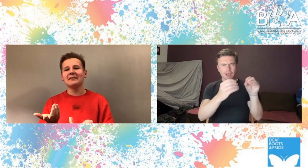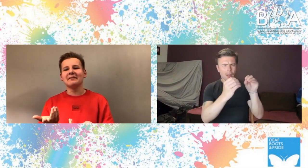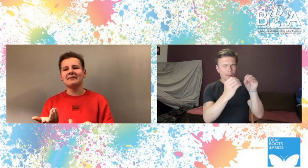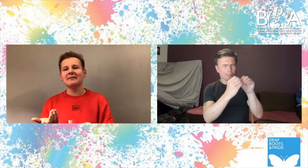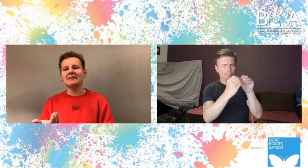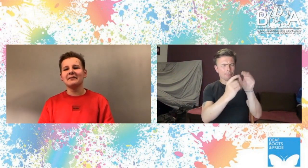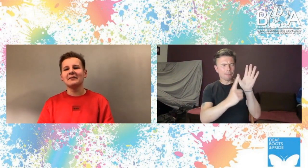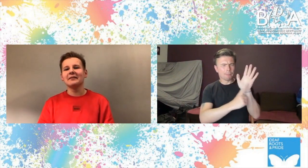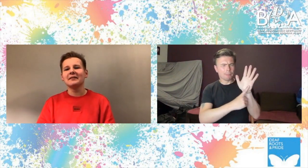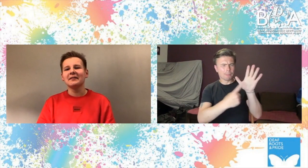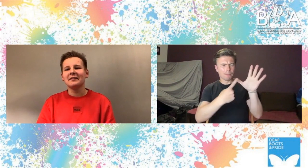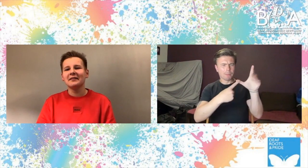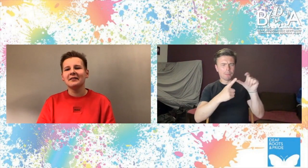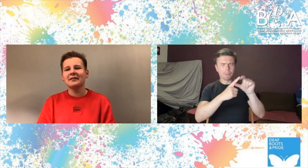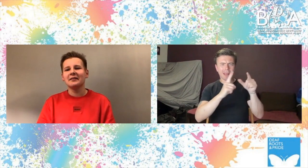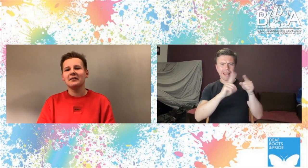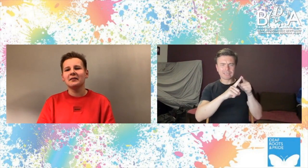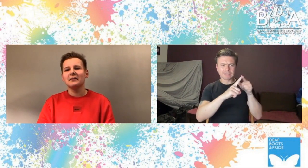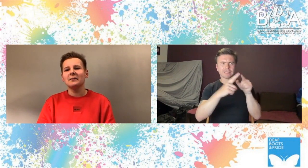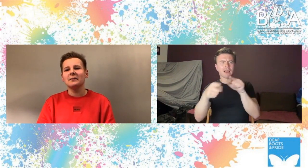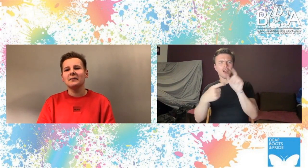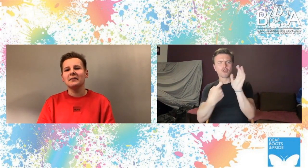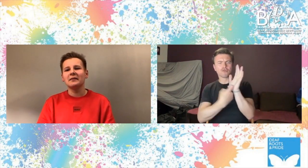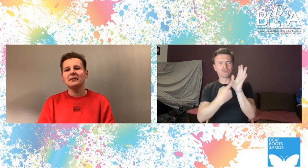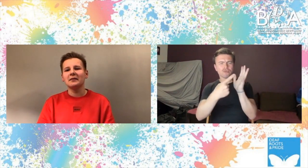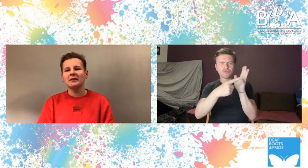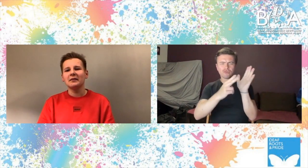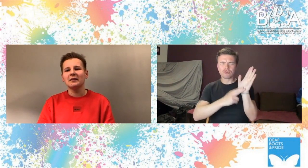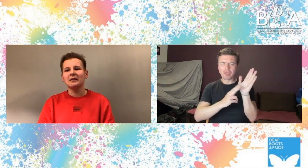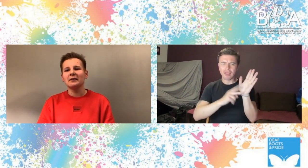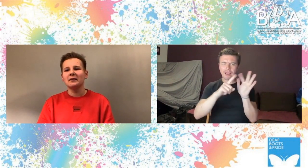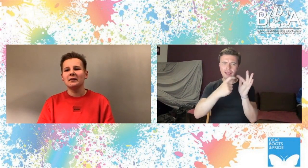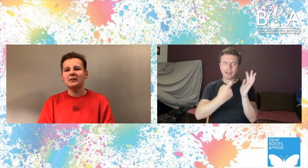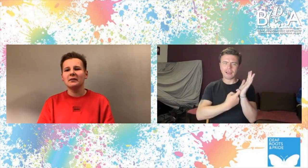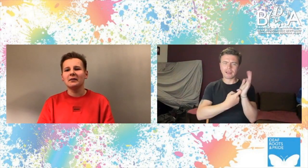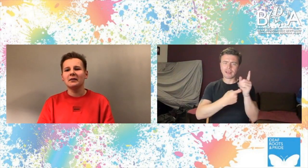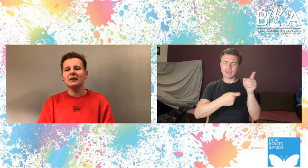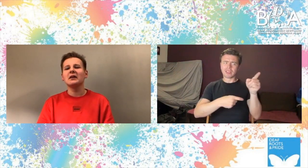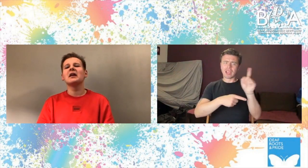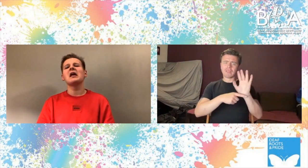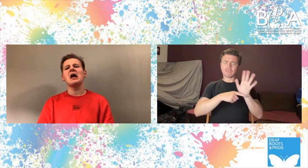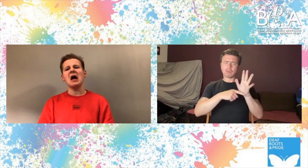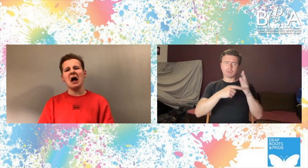I’m not sure I can give examples! Do you know the film, Blade Runner?